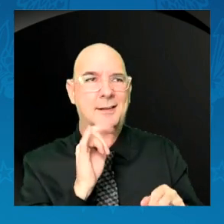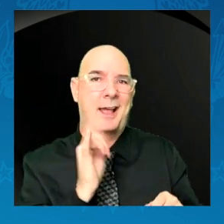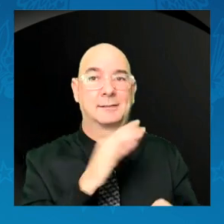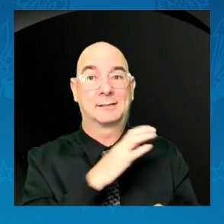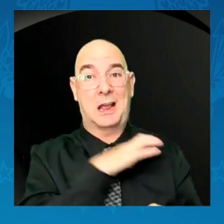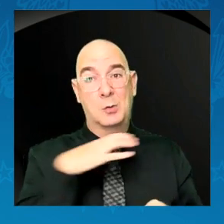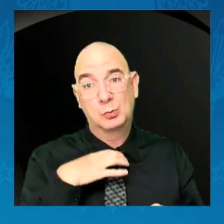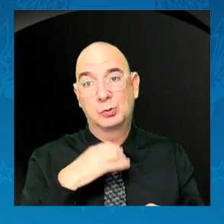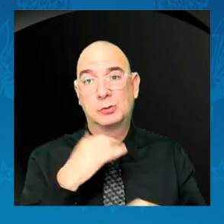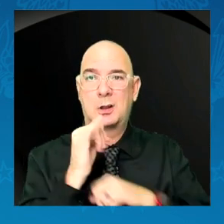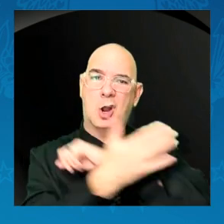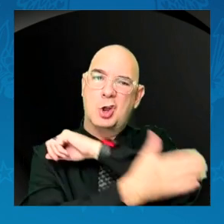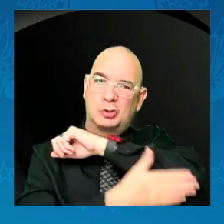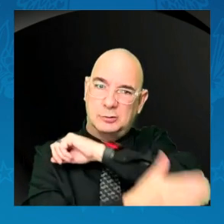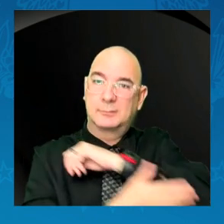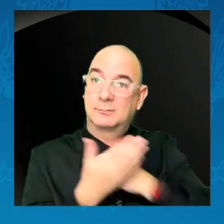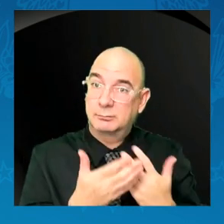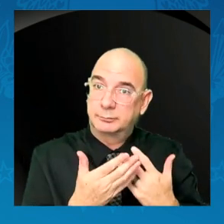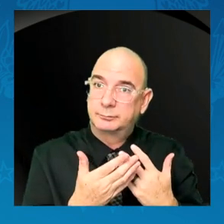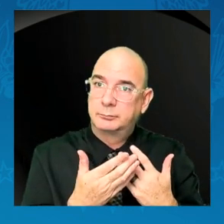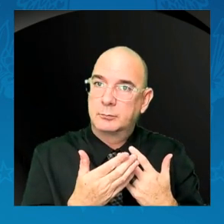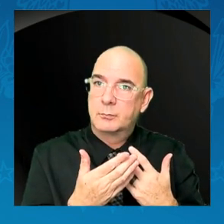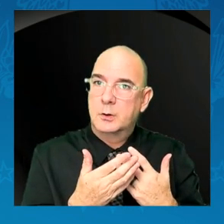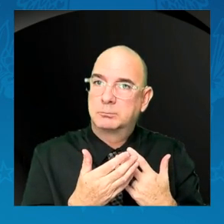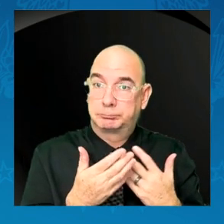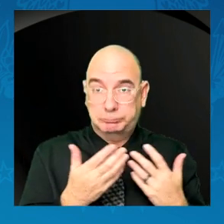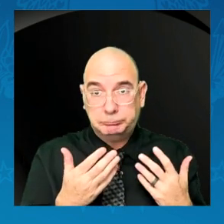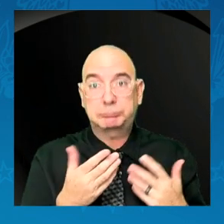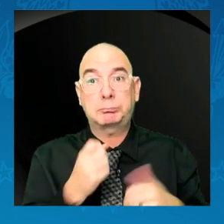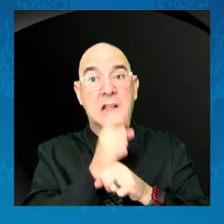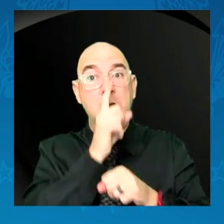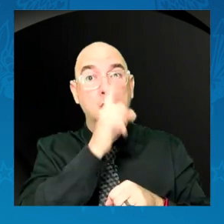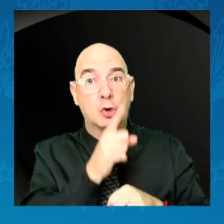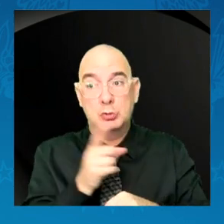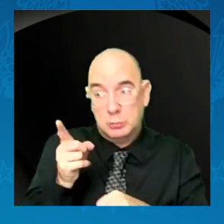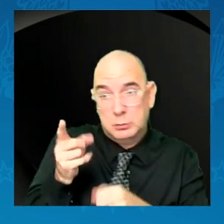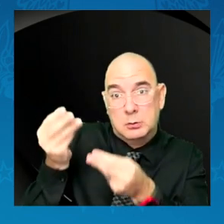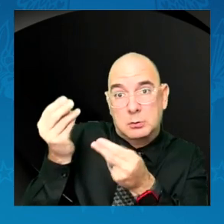so that the data and the work is accessible to all people.